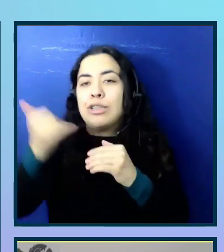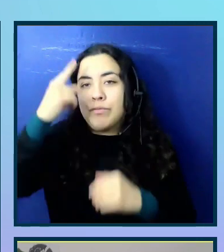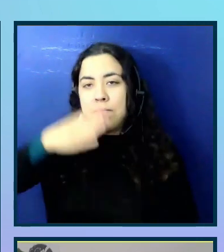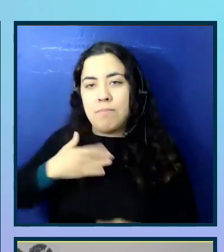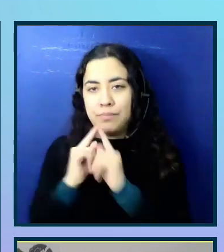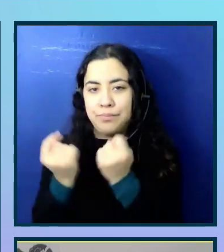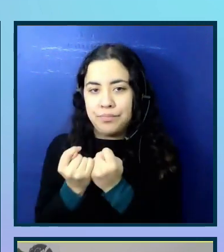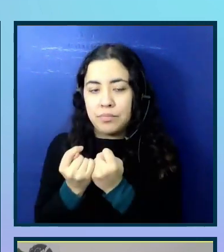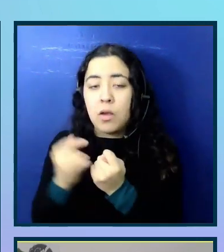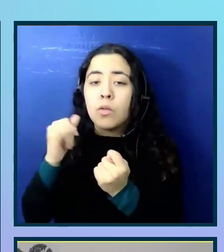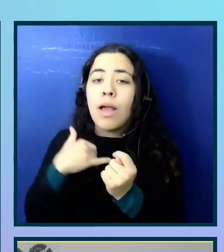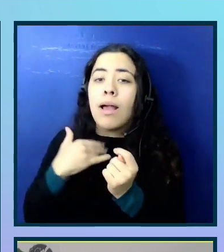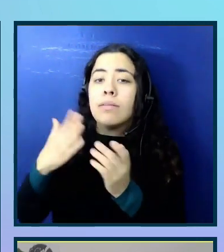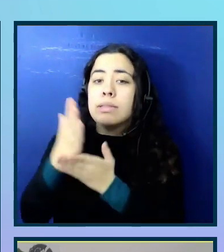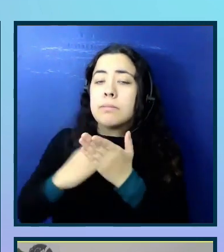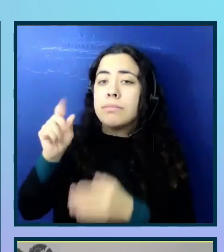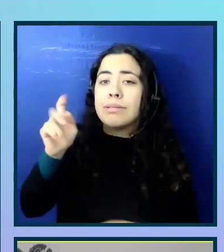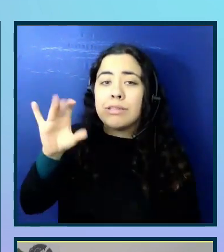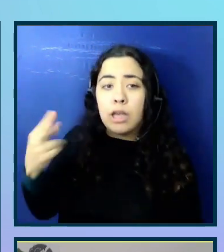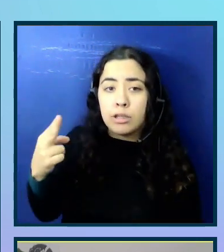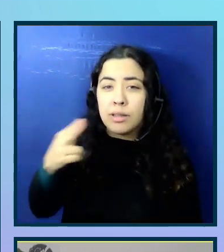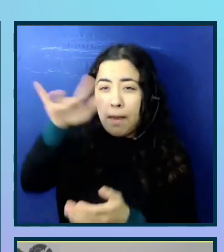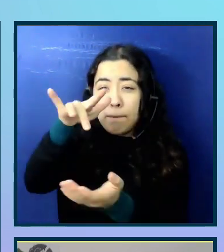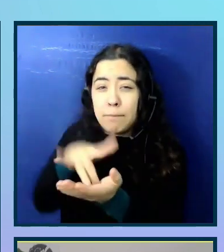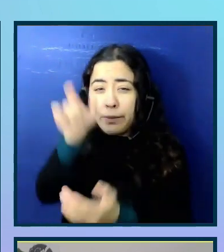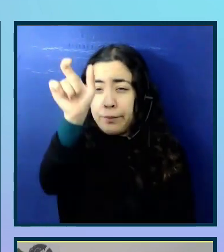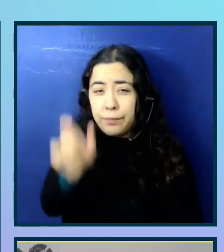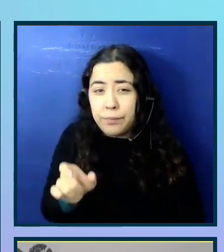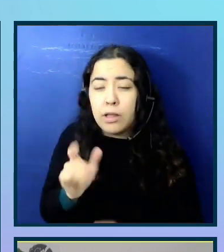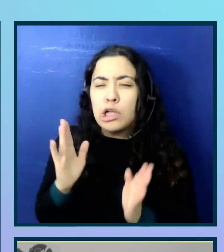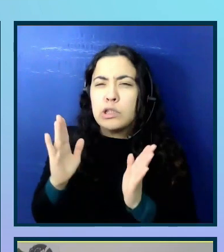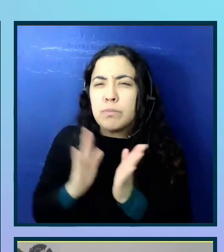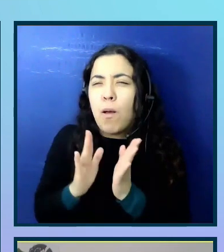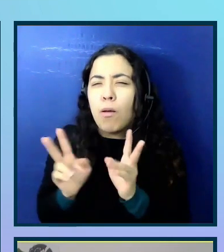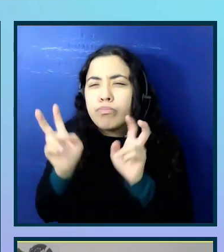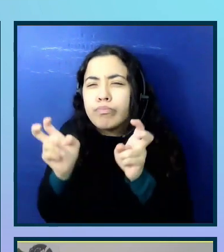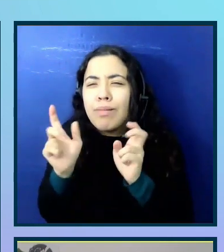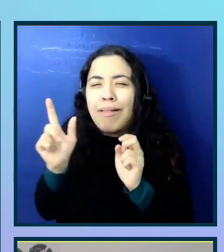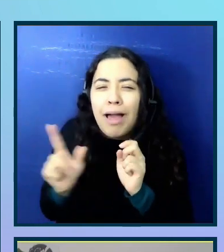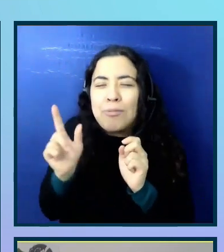So this is what you see in the middle here. It's just a small library of arrows, boxes, number,